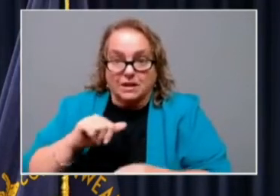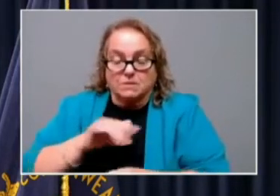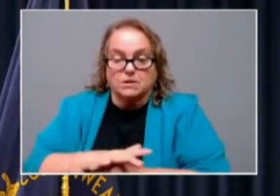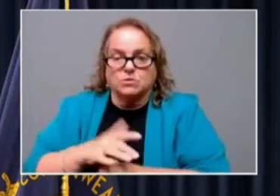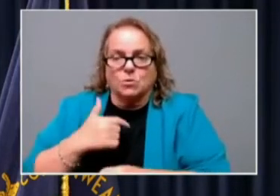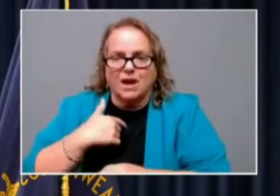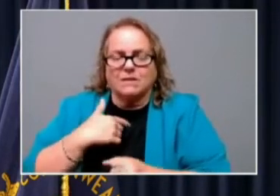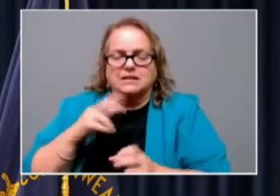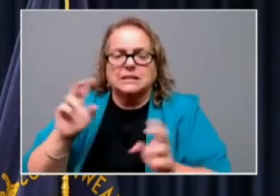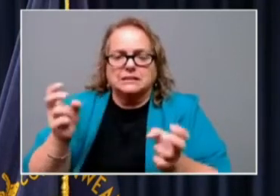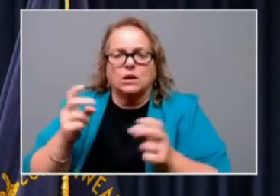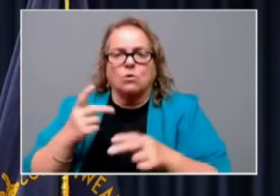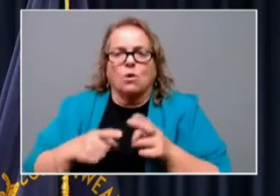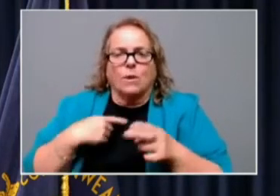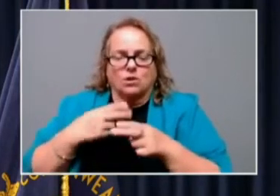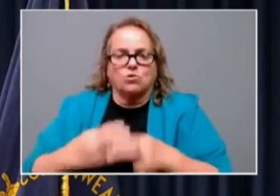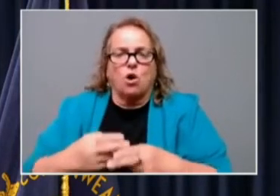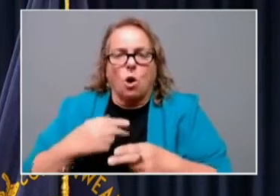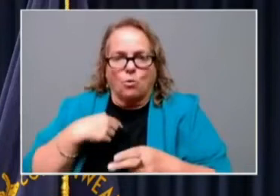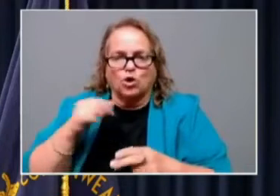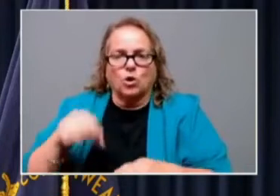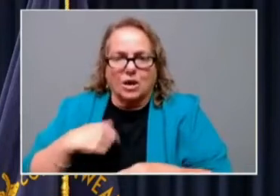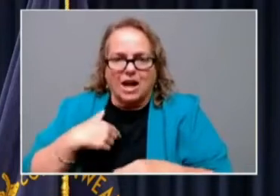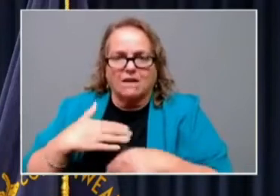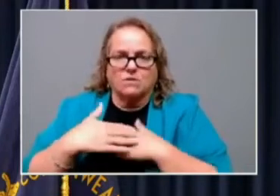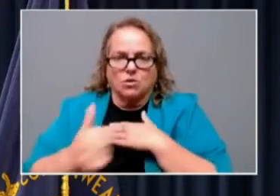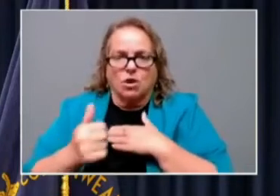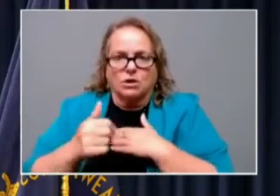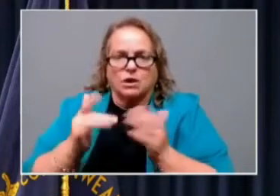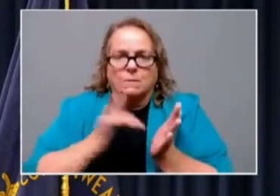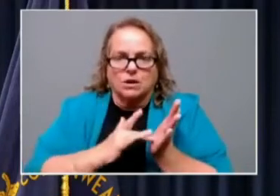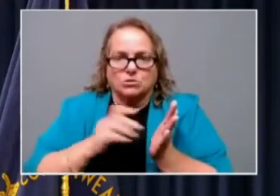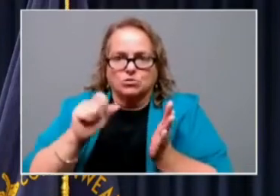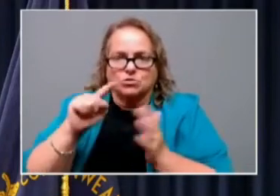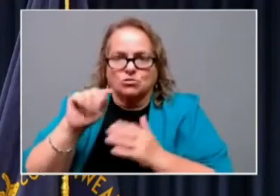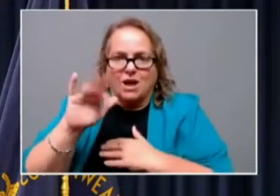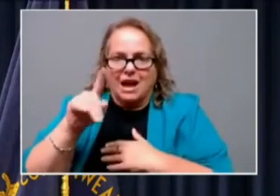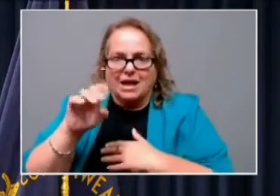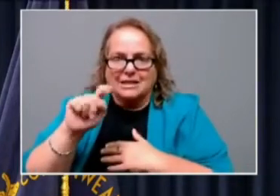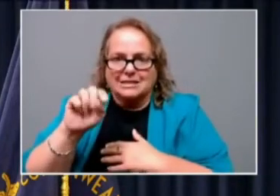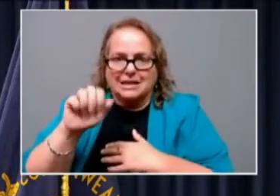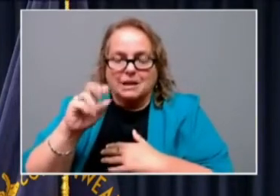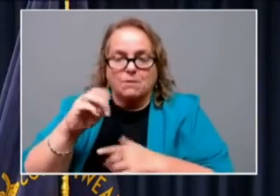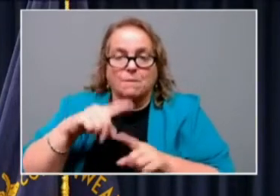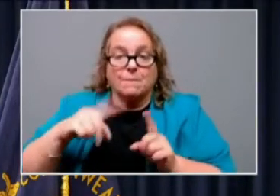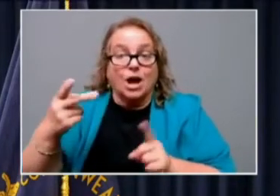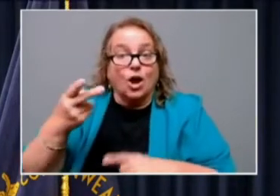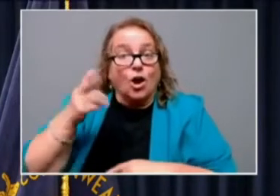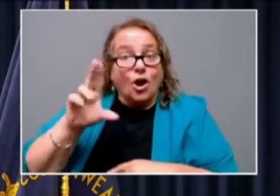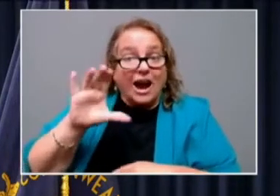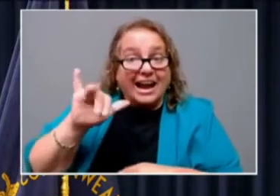down at it. Hurricane IDa changed a lot on availability. Um But we will